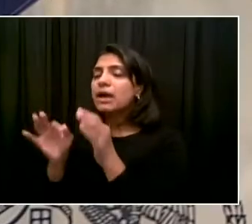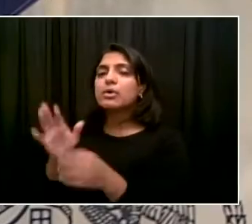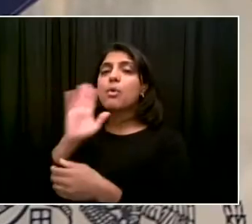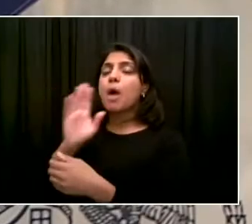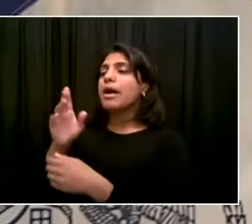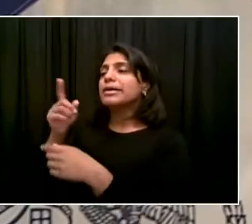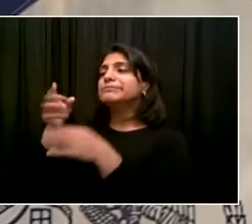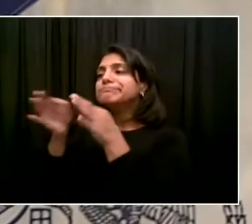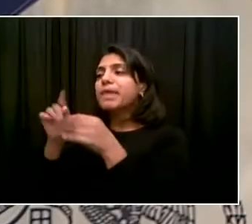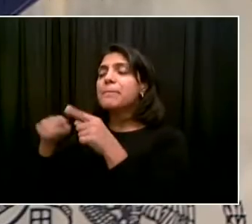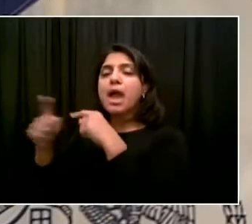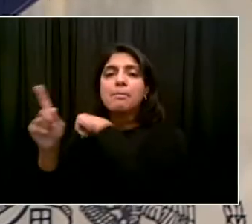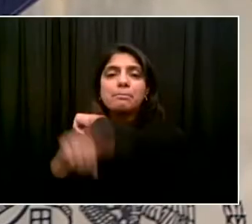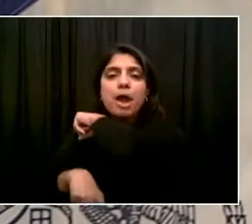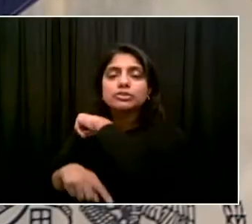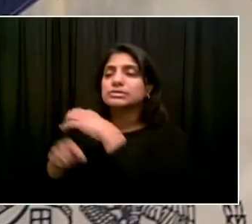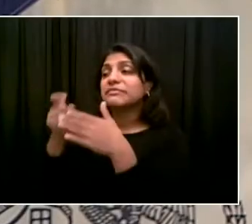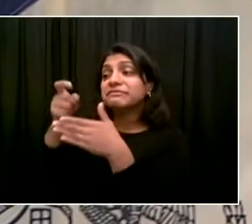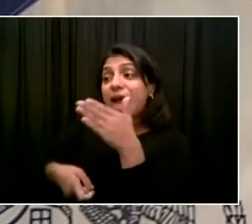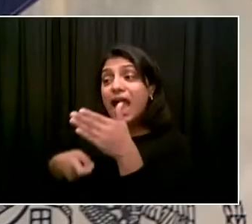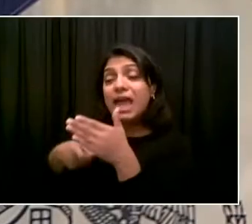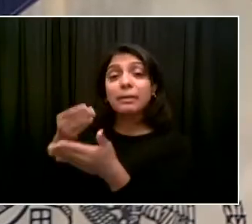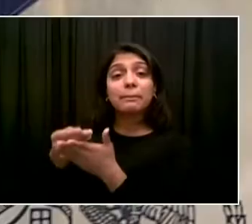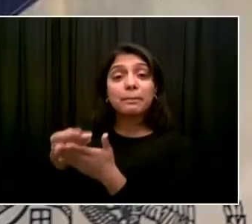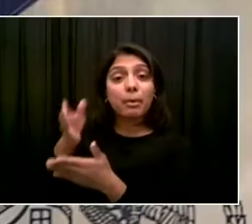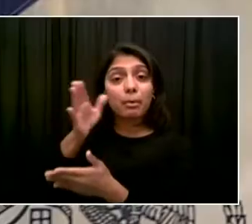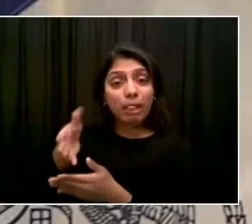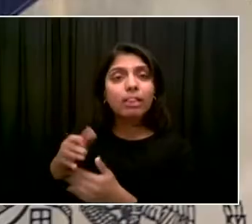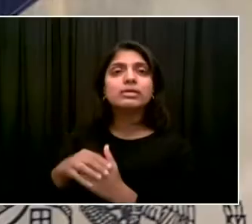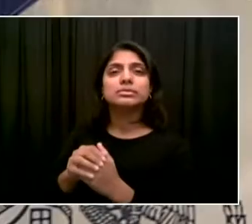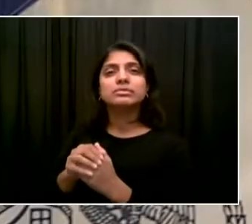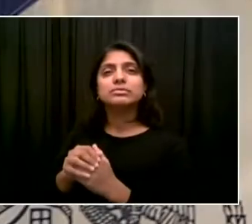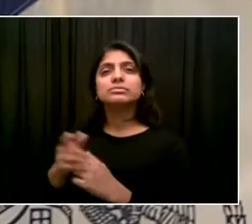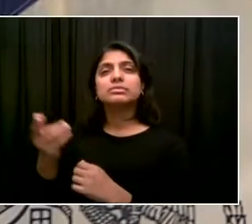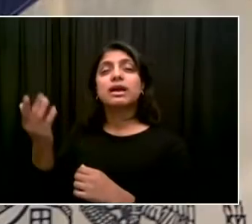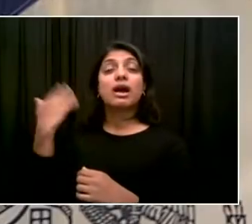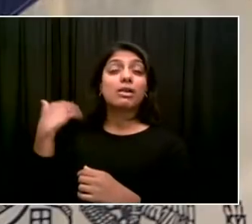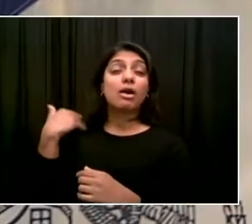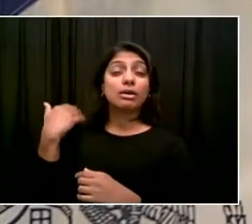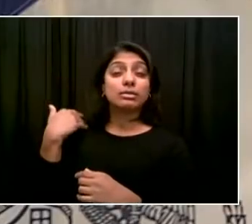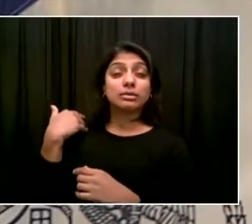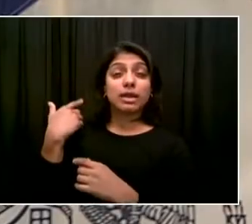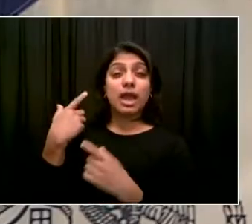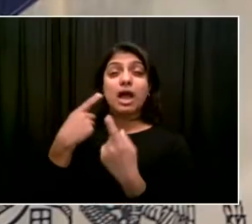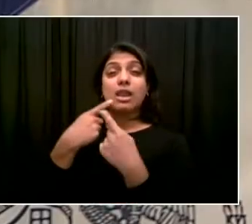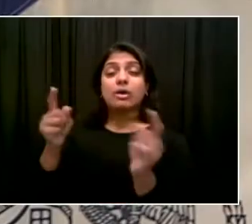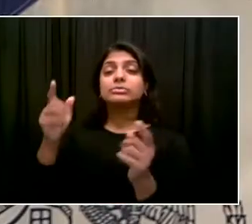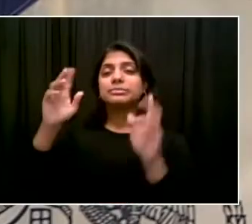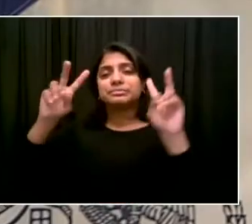DID THE MANDATE FOR RESTAURANTS AND ENTRTEAIENNMT FITNESS. A LOT OF PEOPLE SAID HOUSE IS GOING TO WORK WHAT'S GOING TO